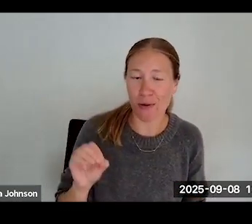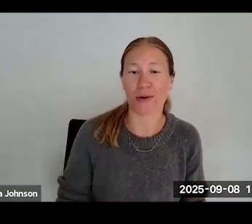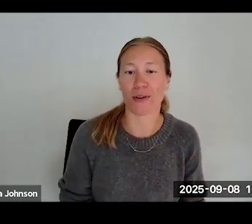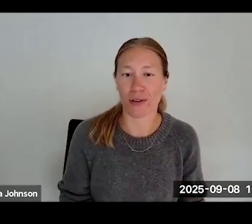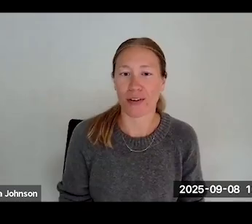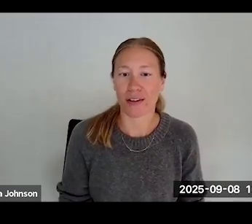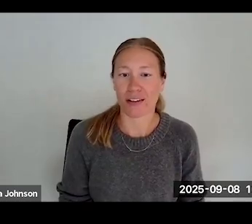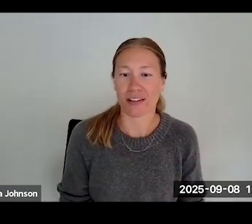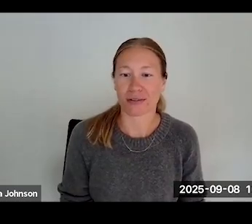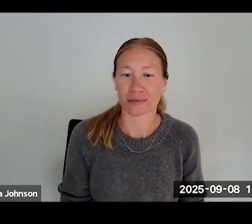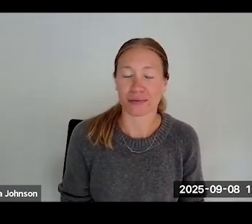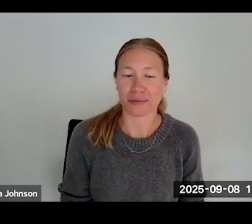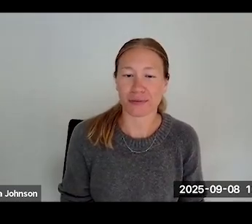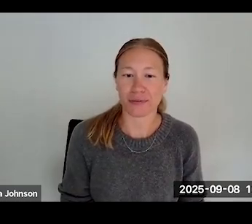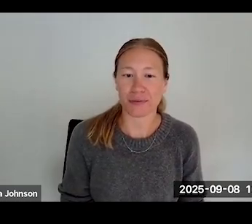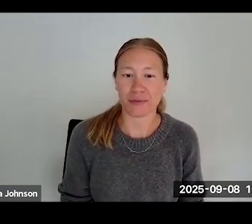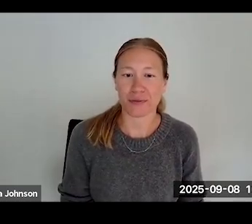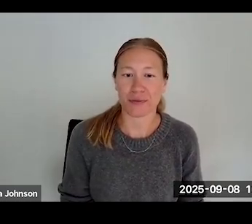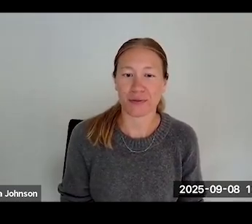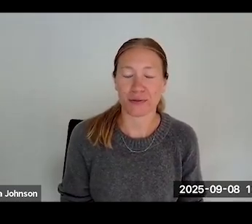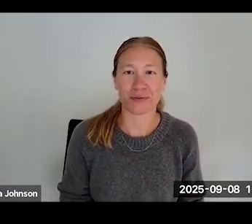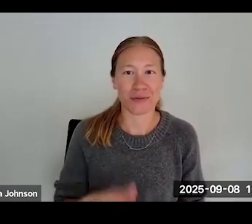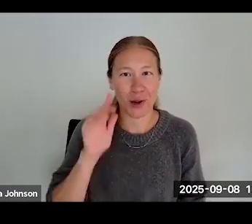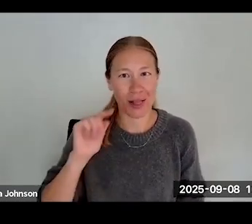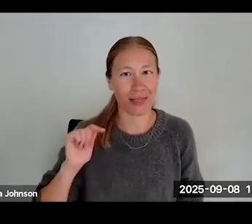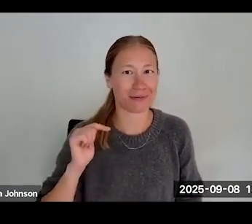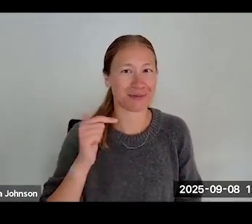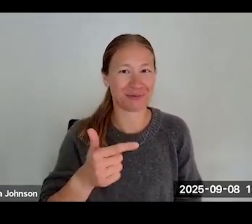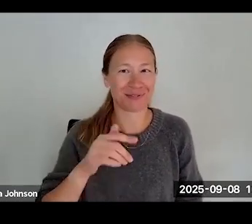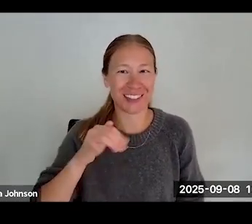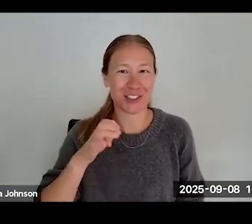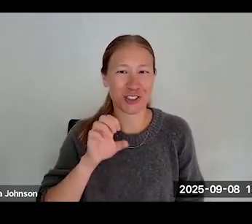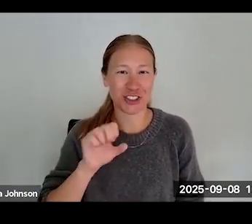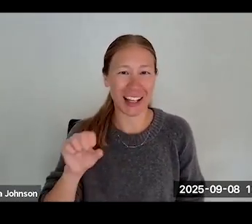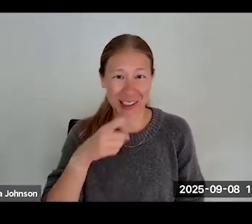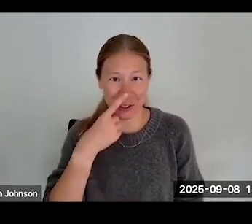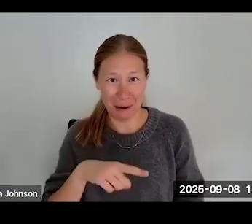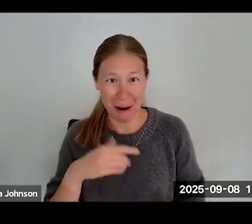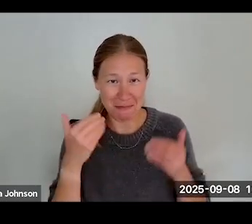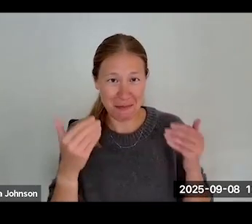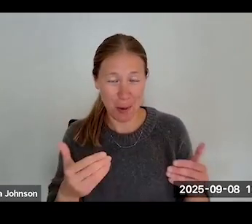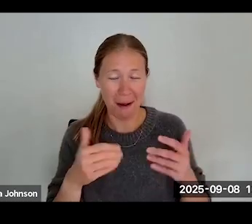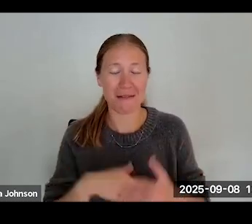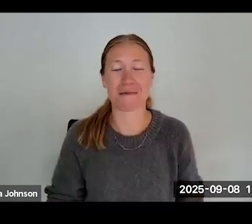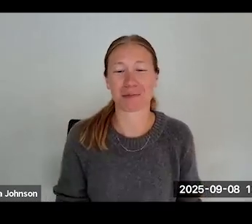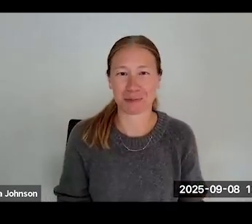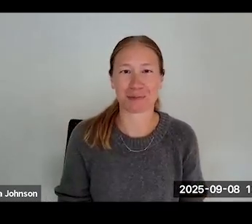So I'll turn it back to you, I think, Jess, if you'd like to talk through these.